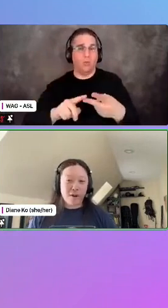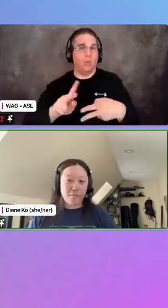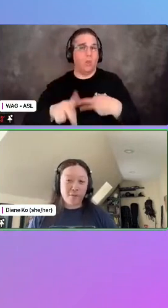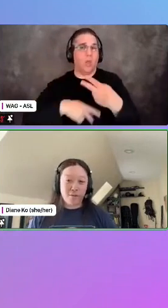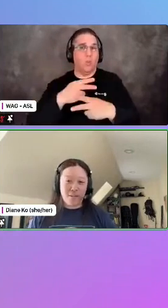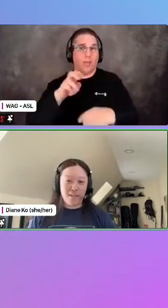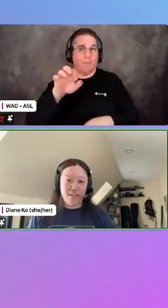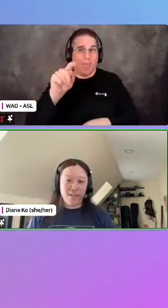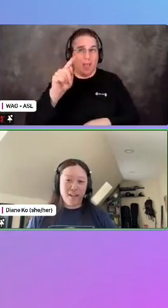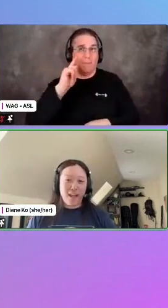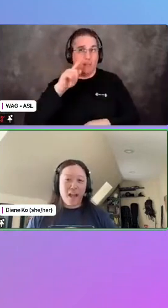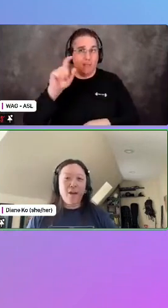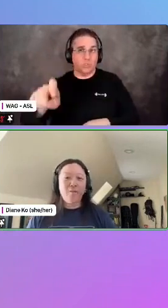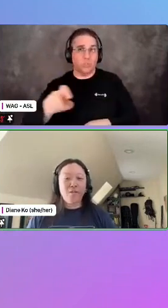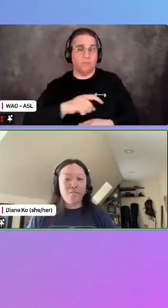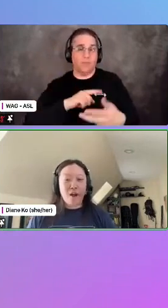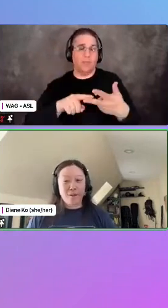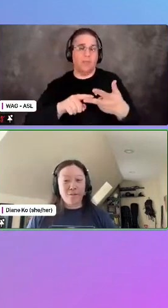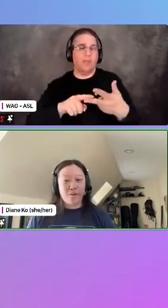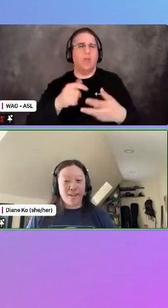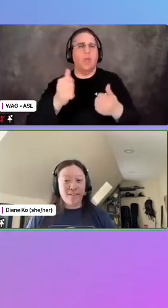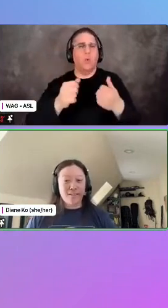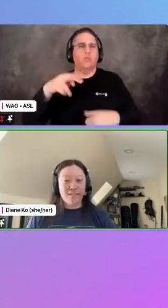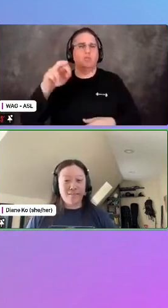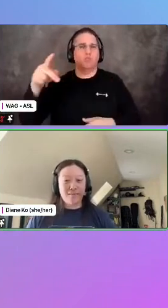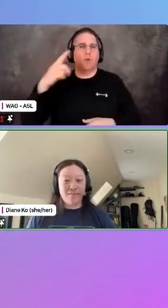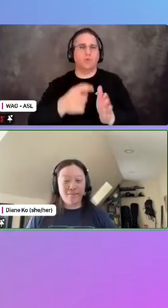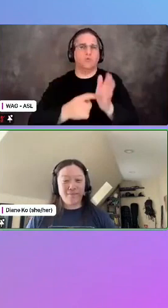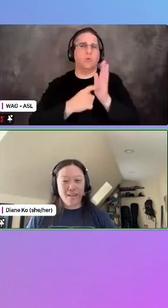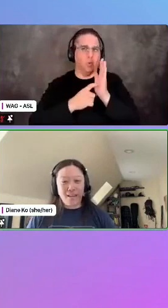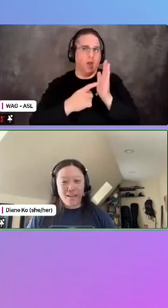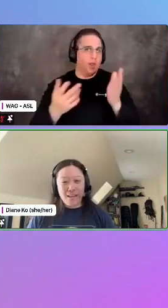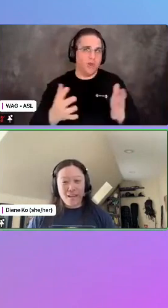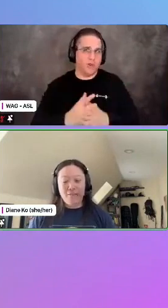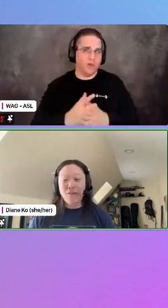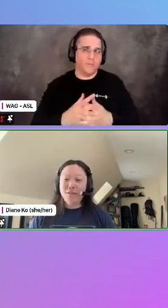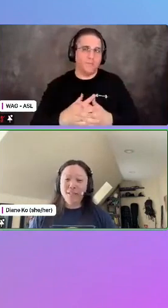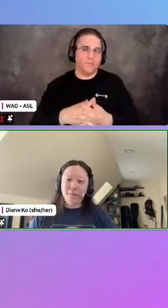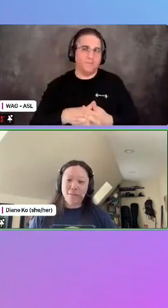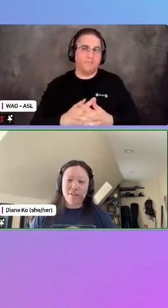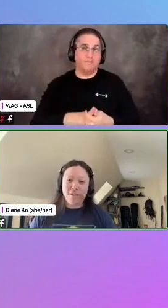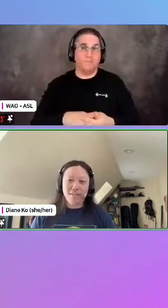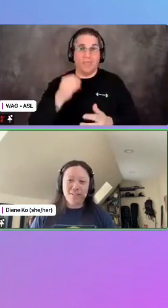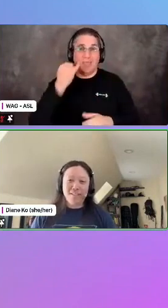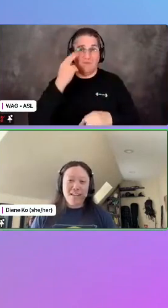In our case, let's define a prompt called label text to represent